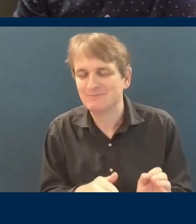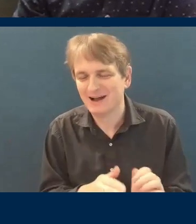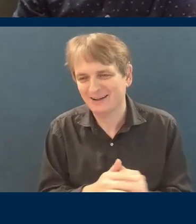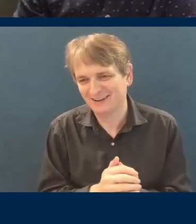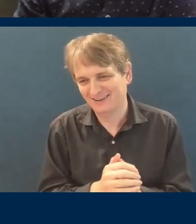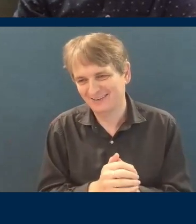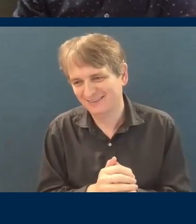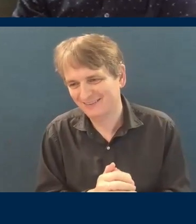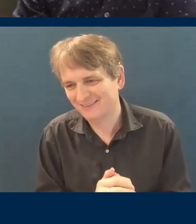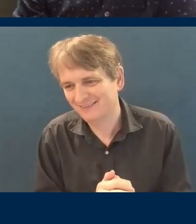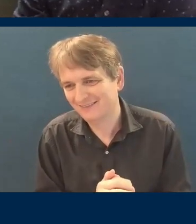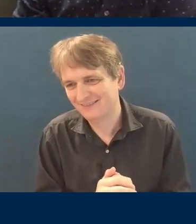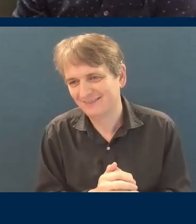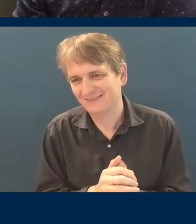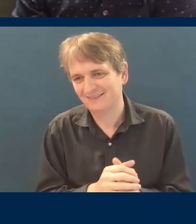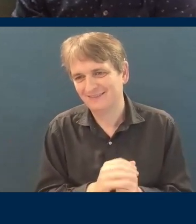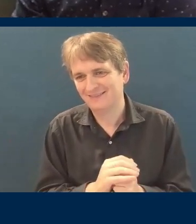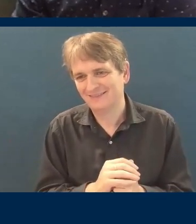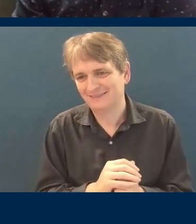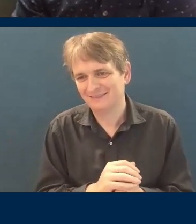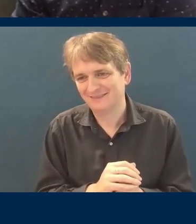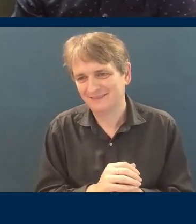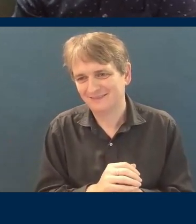but their captions are more limited and not as good.